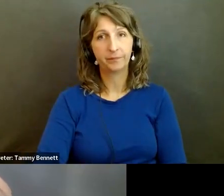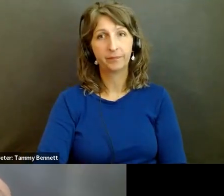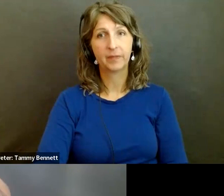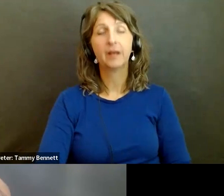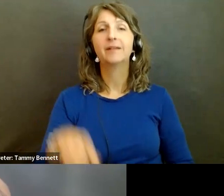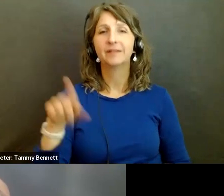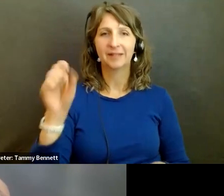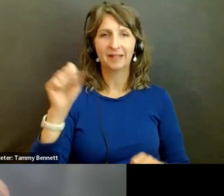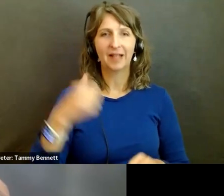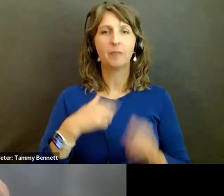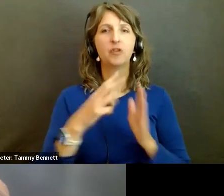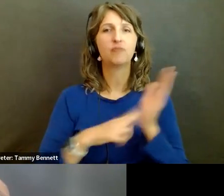Sure, yes. And thank you, D. Stevens. I think the most important thing your patients had along with the.